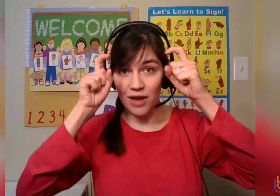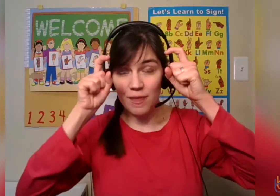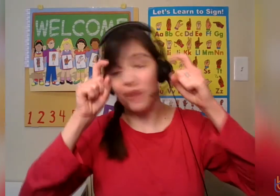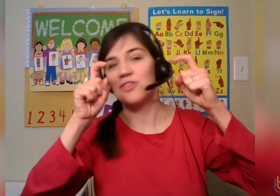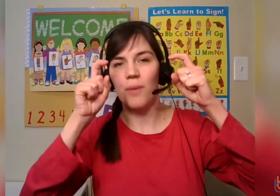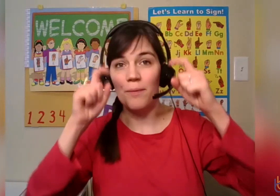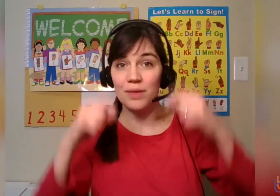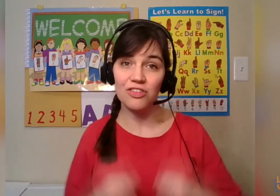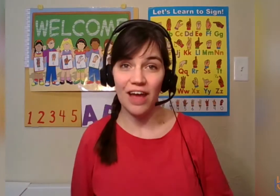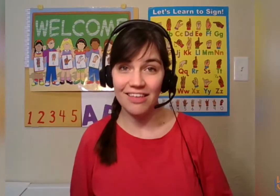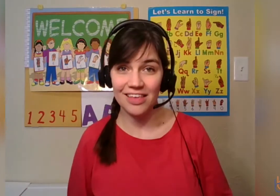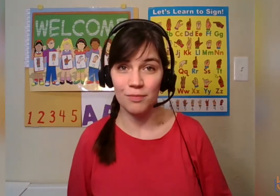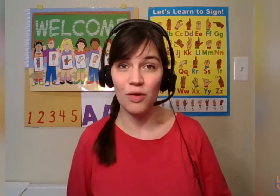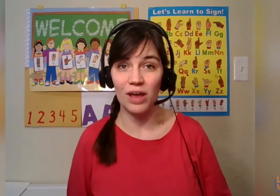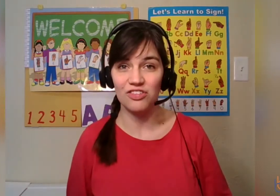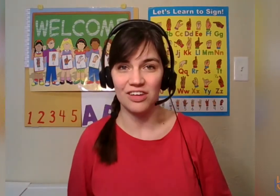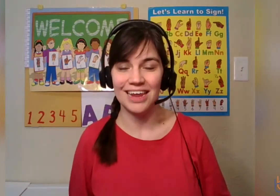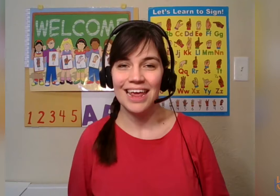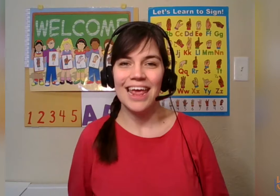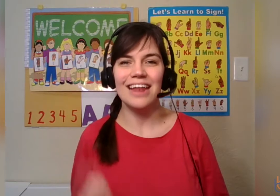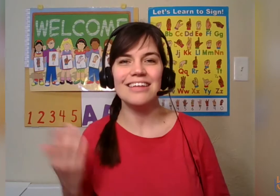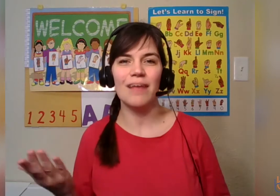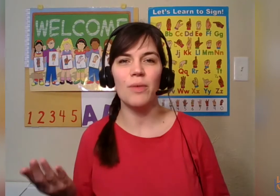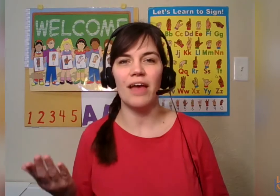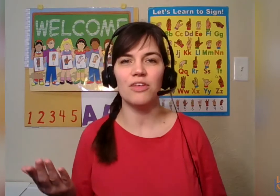eyebrows go up because you're asking them a question. Anytime you ask a